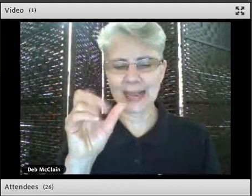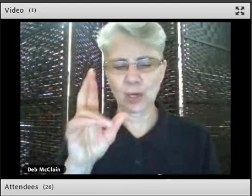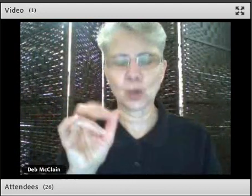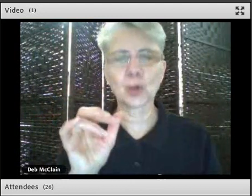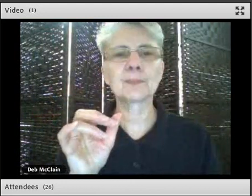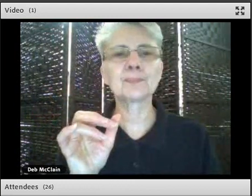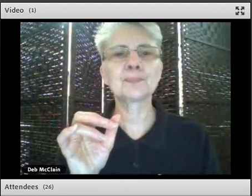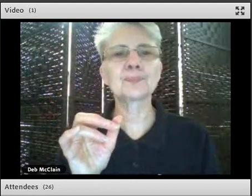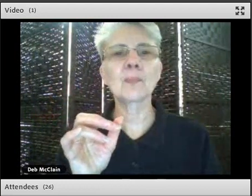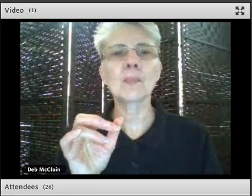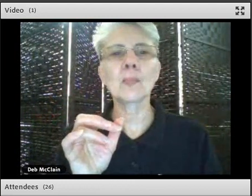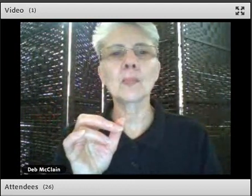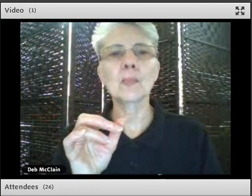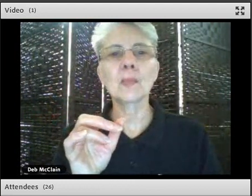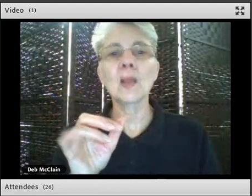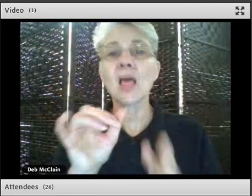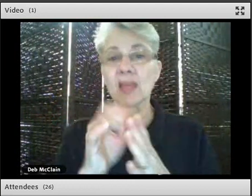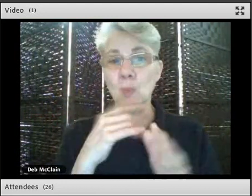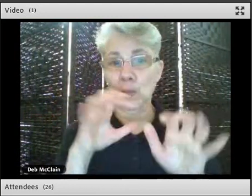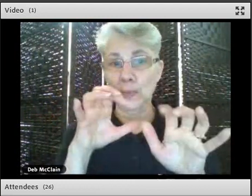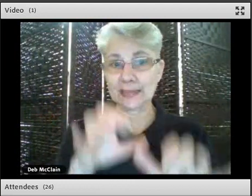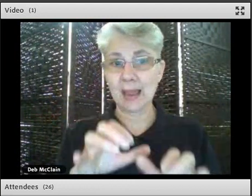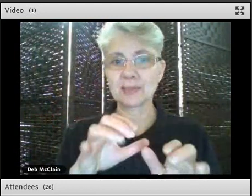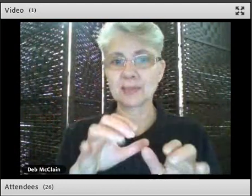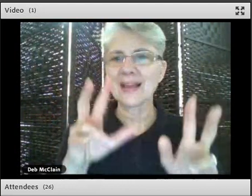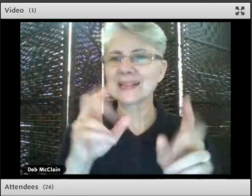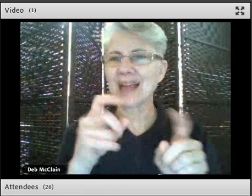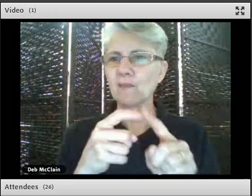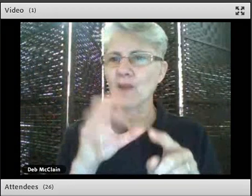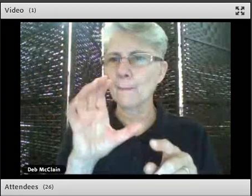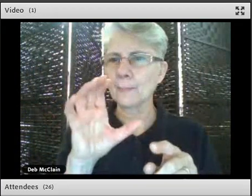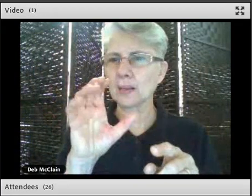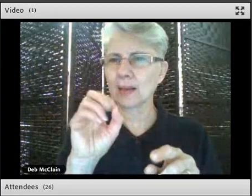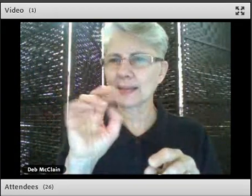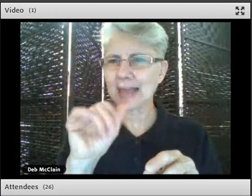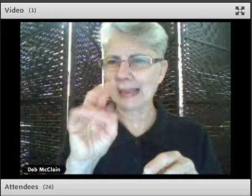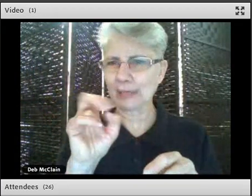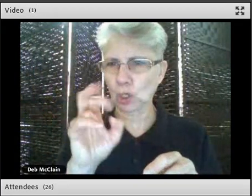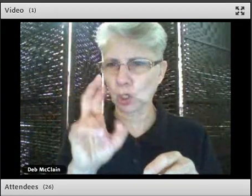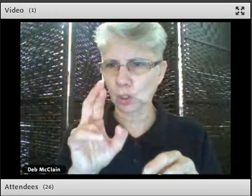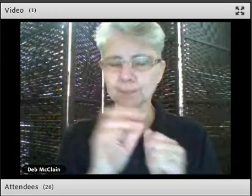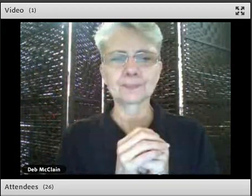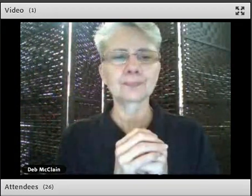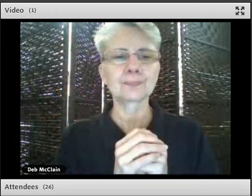RDA is meant to give us data